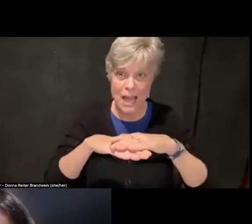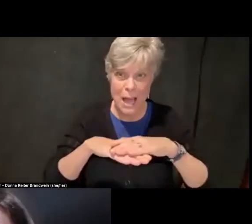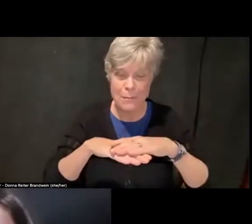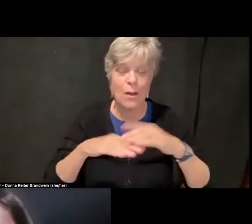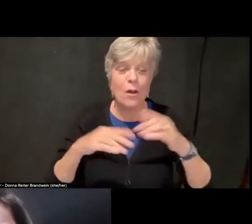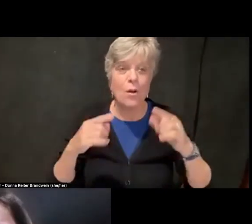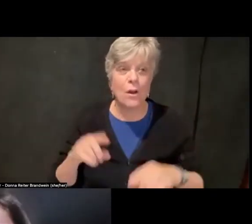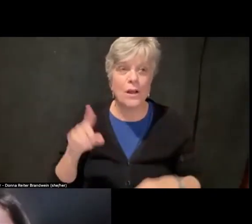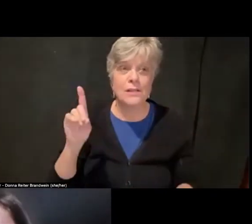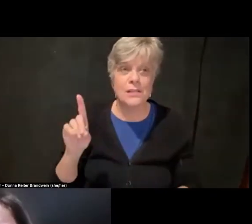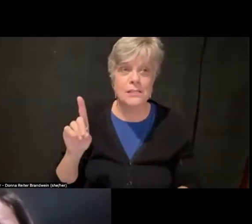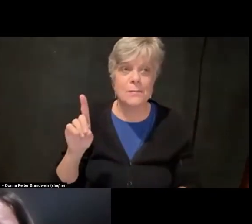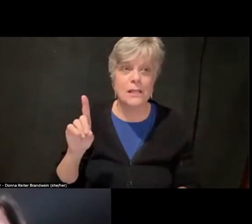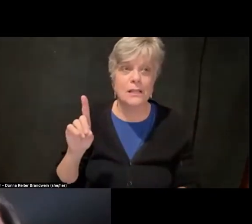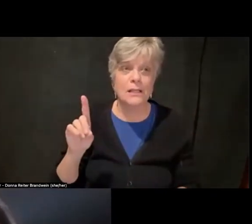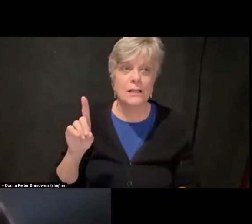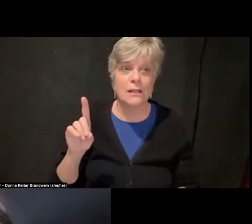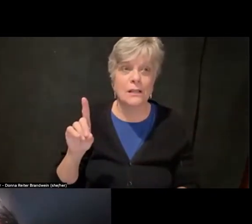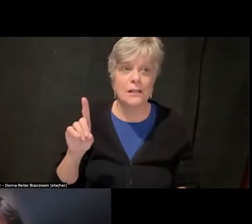is taking more of a social model approach,